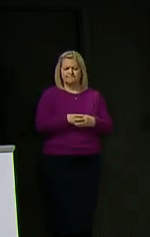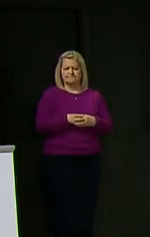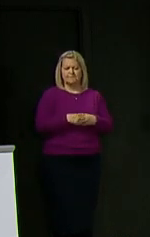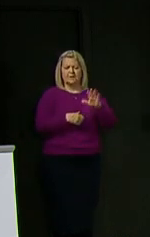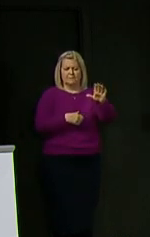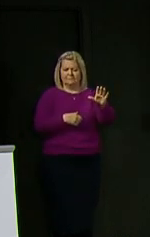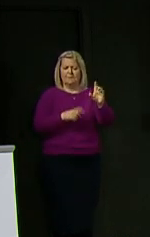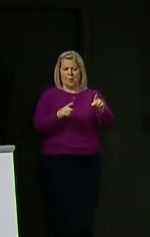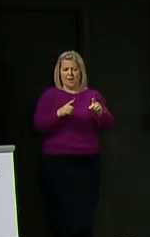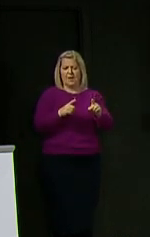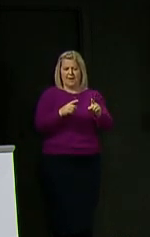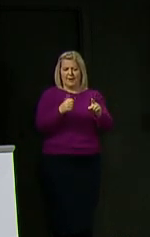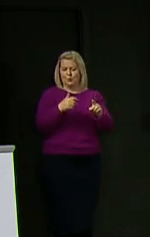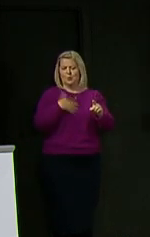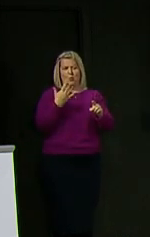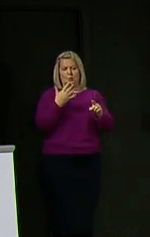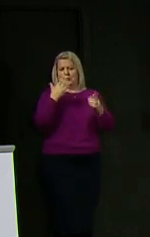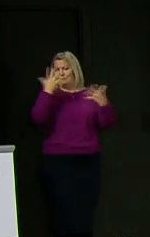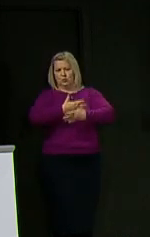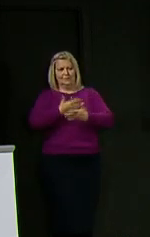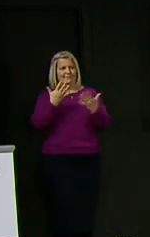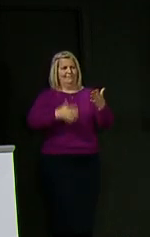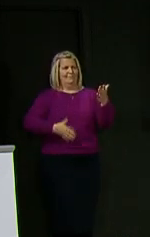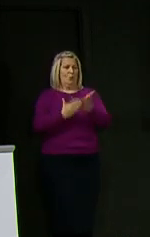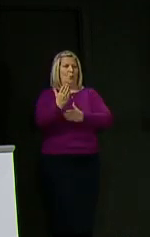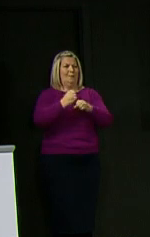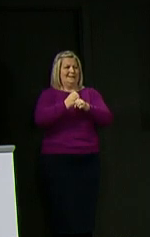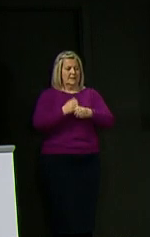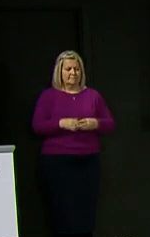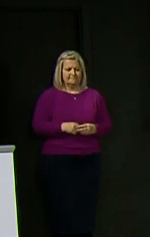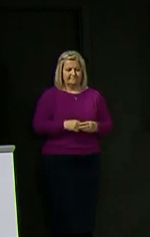been contacted by a number of people who are confused, and I stress this is not about time